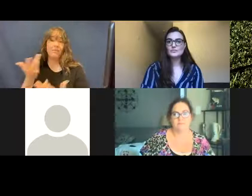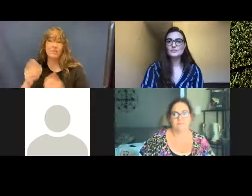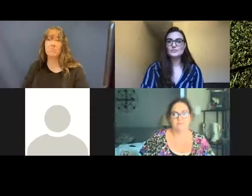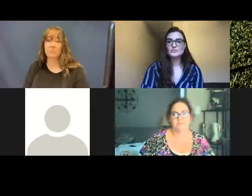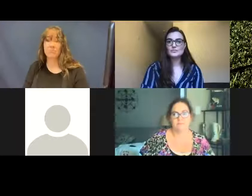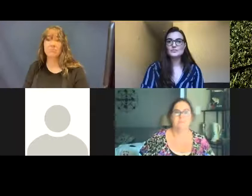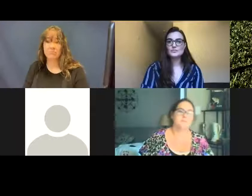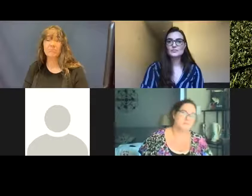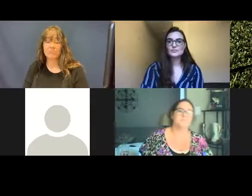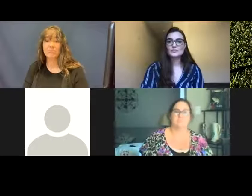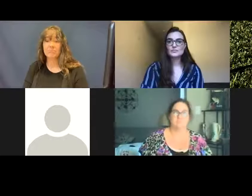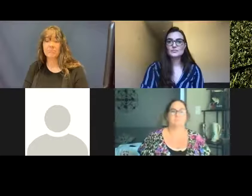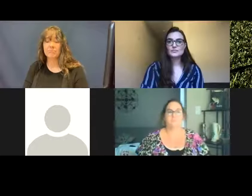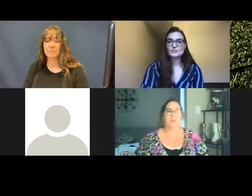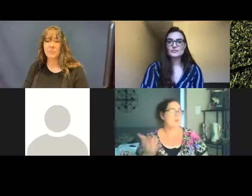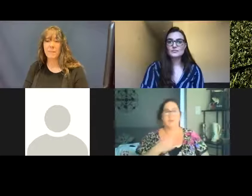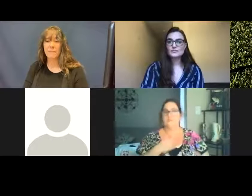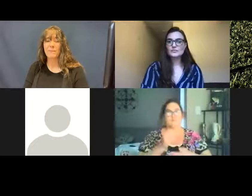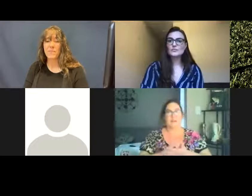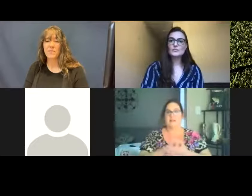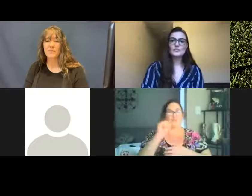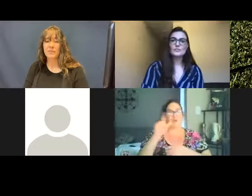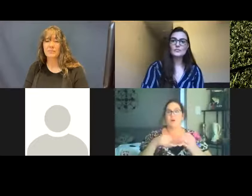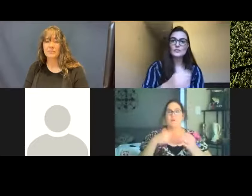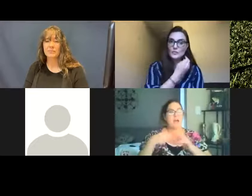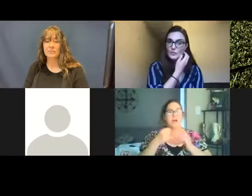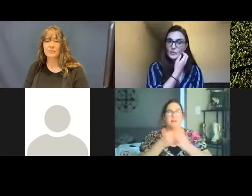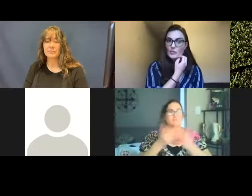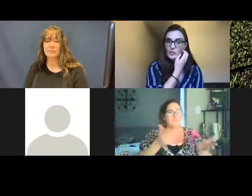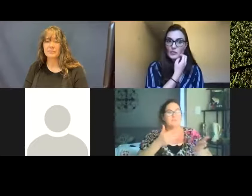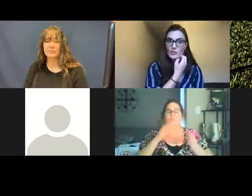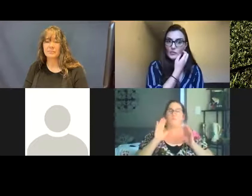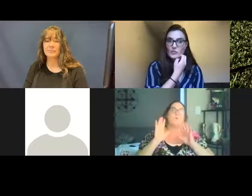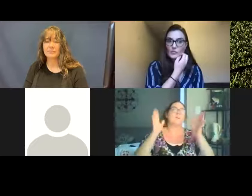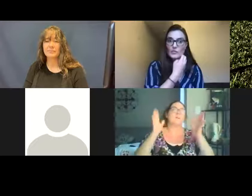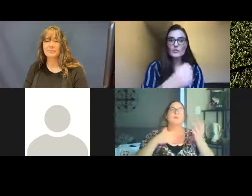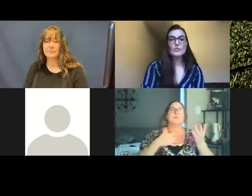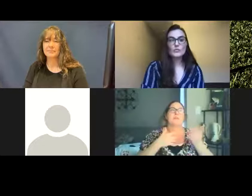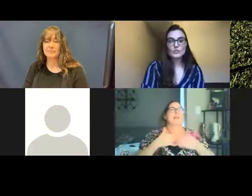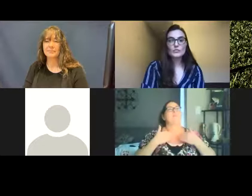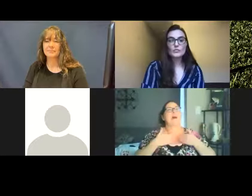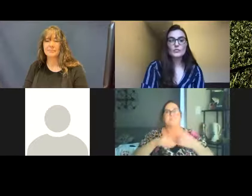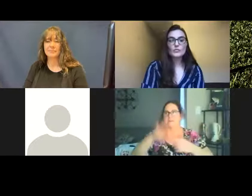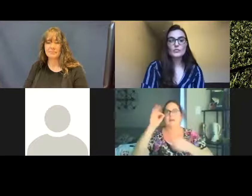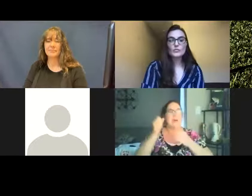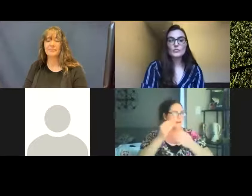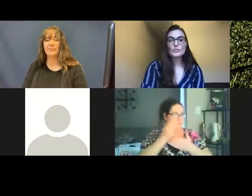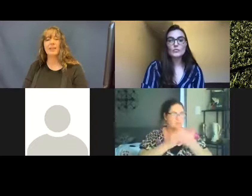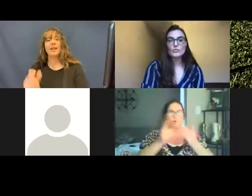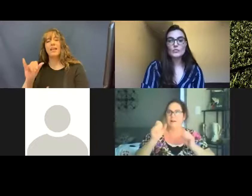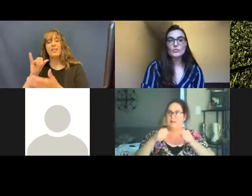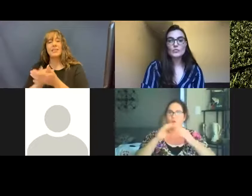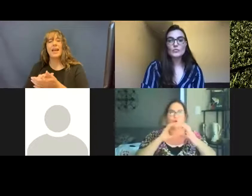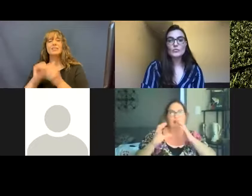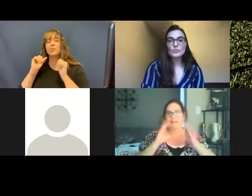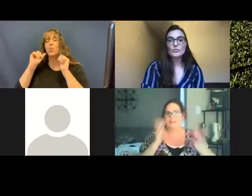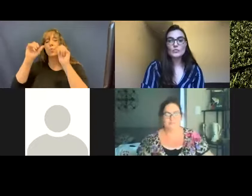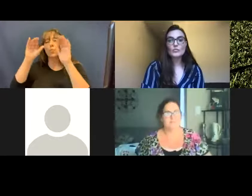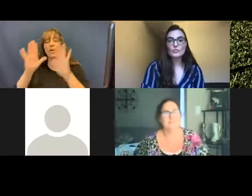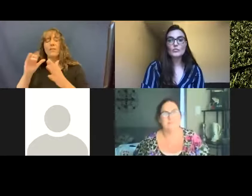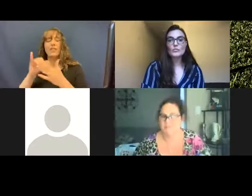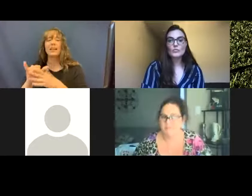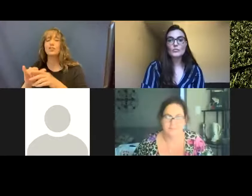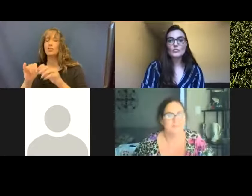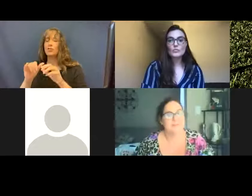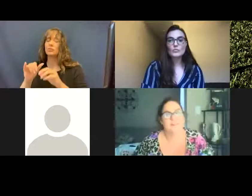That's wonderful. That's really great. I'm happy that you're able to communicate